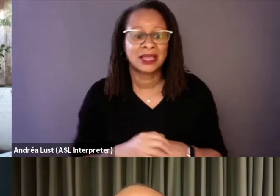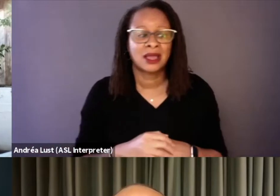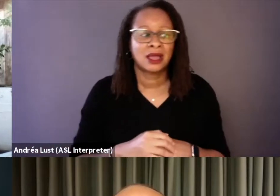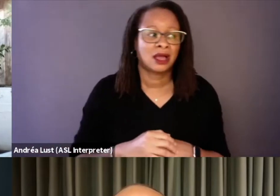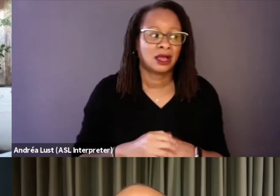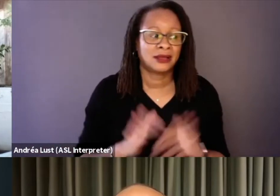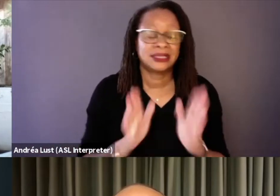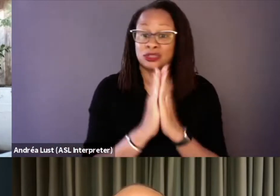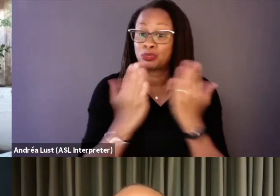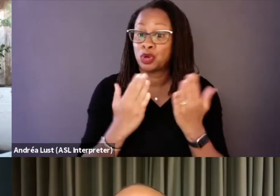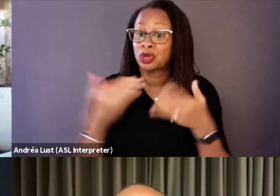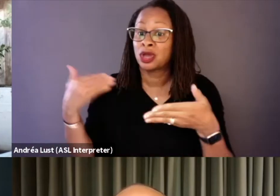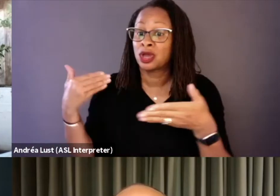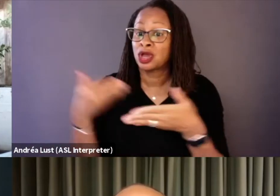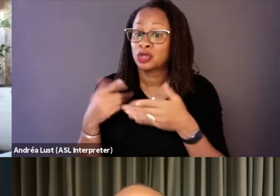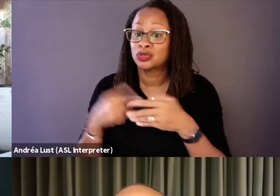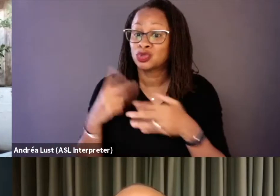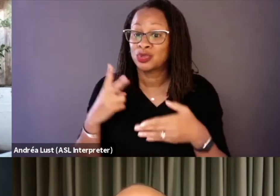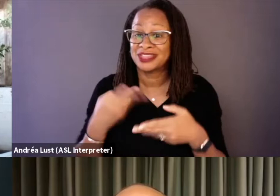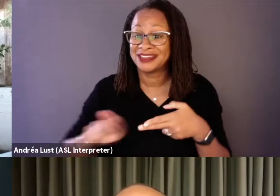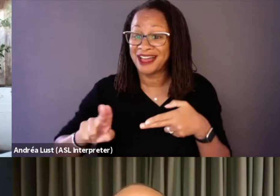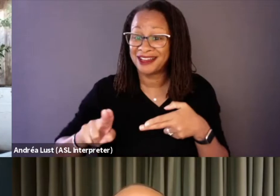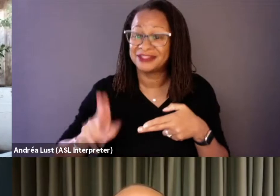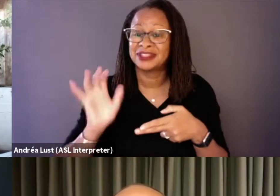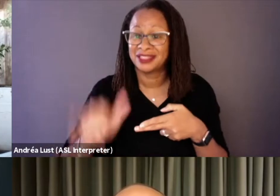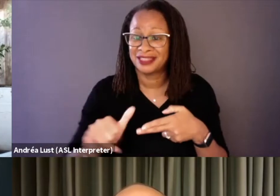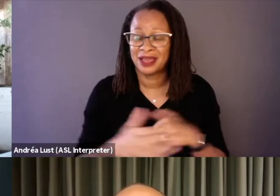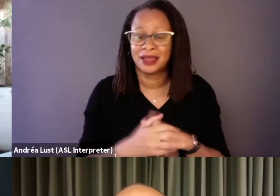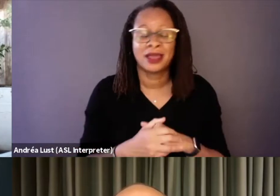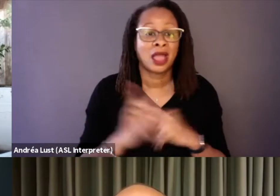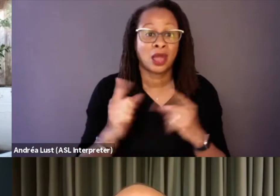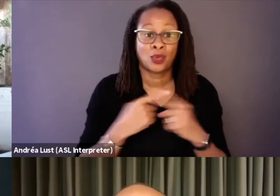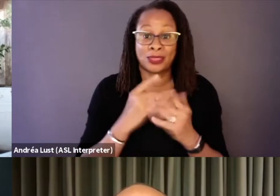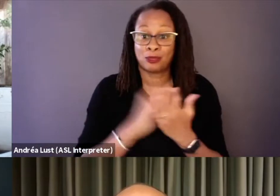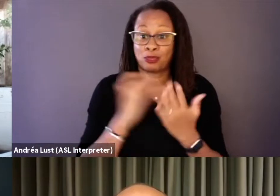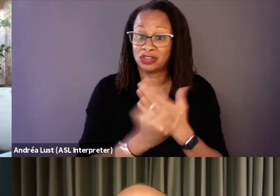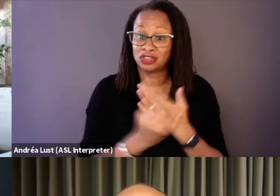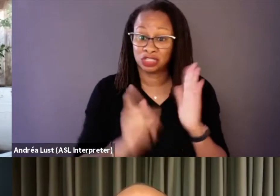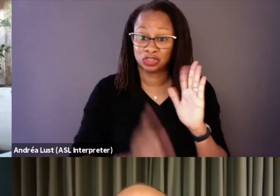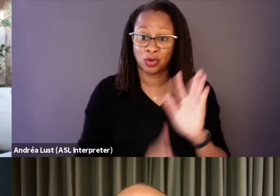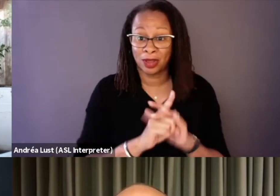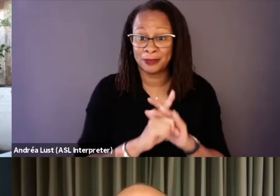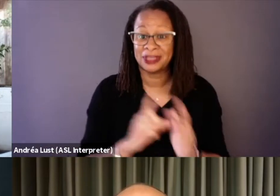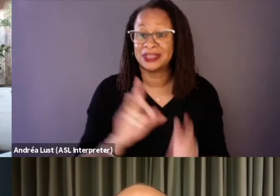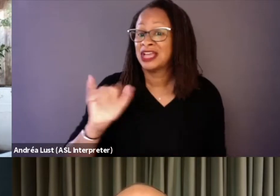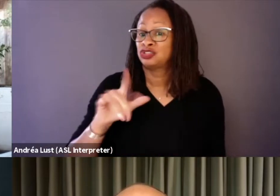But when the project came up, it was like July, 2017 and at the time we were six months into the